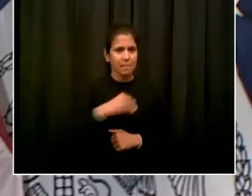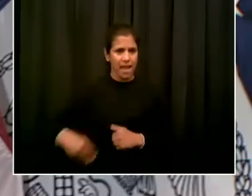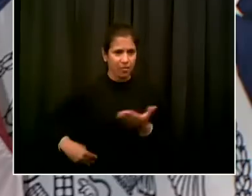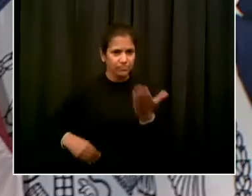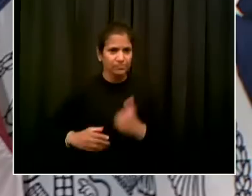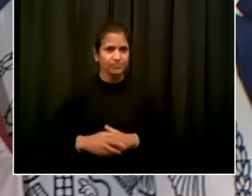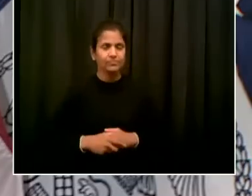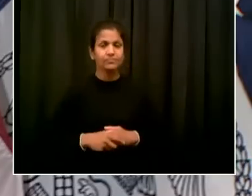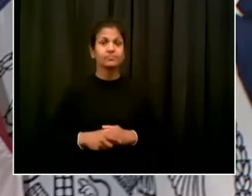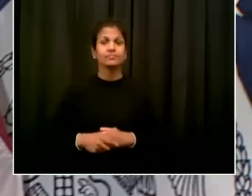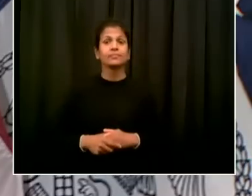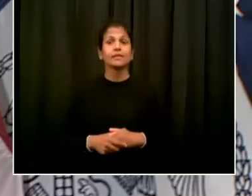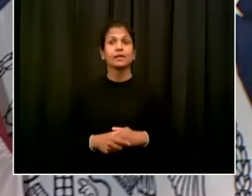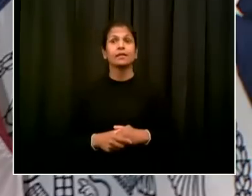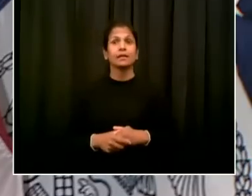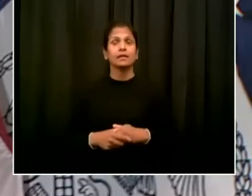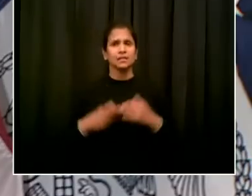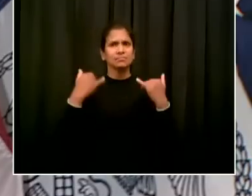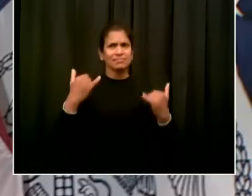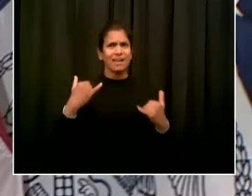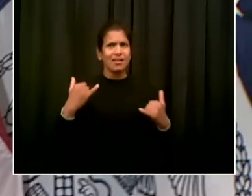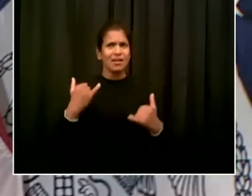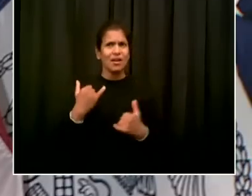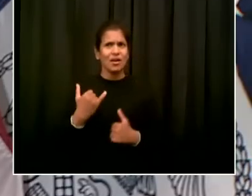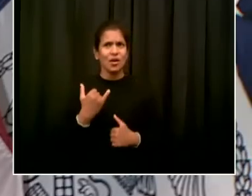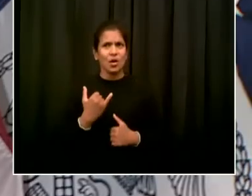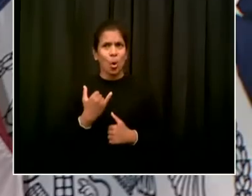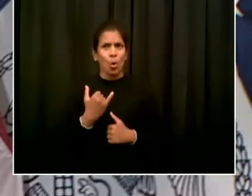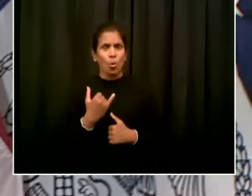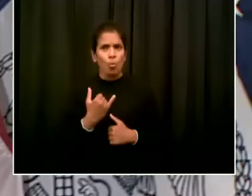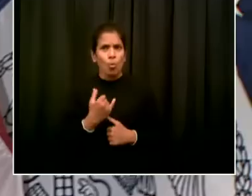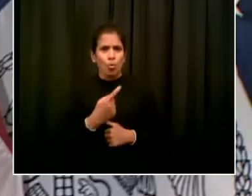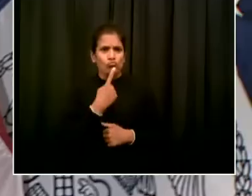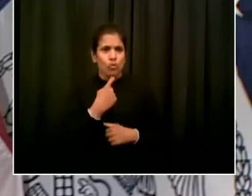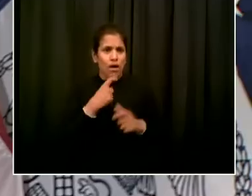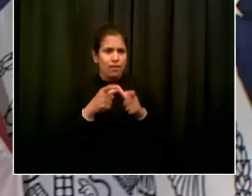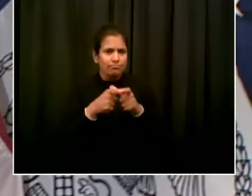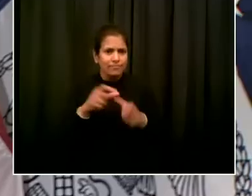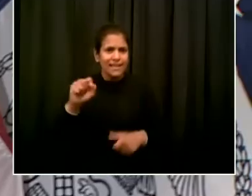GOGOOD. WW CEAN HEAR YOU PRETTY WELL. MAYOYOR, I I WANTED TOTOA SKSK, YOU SAID THAT THIS IS A CRITICAL WEEK IN N